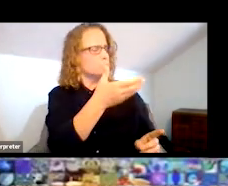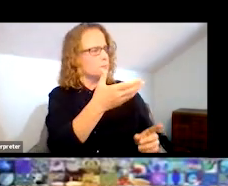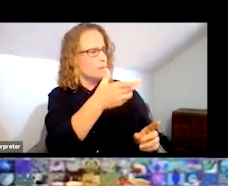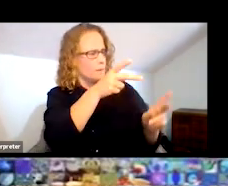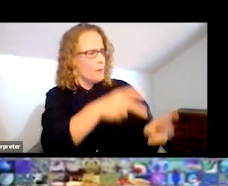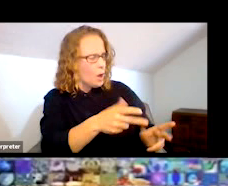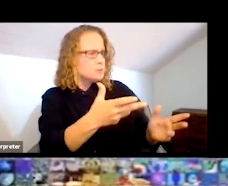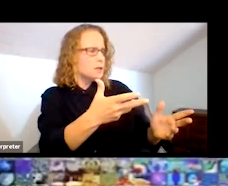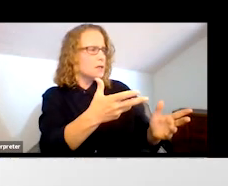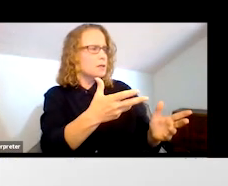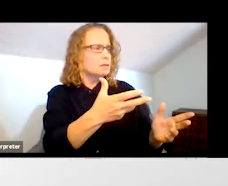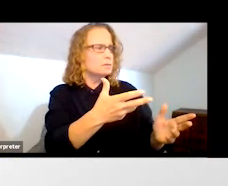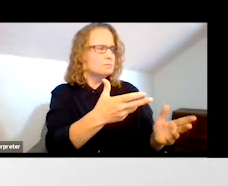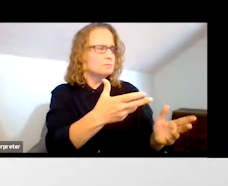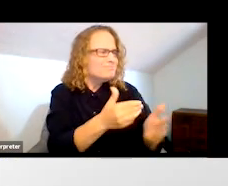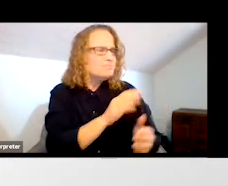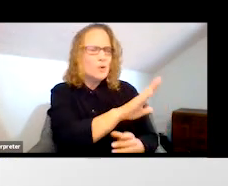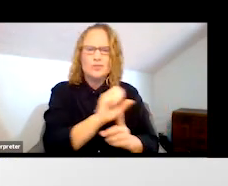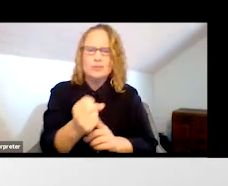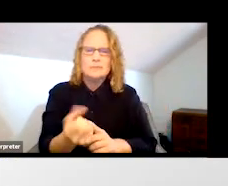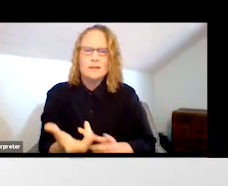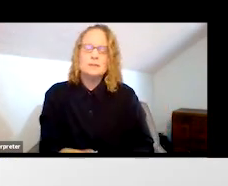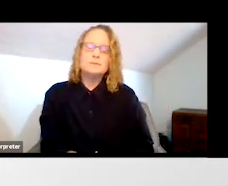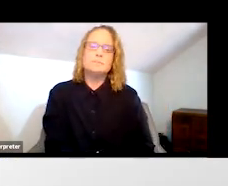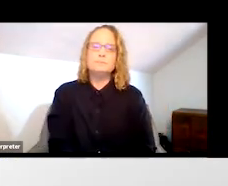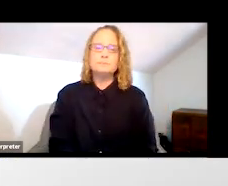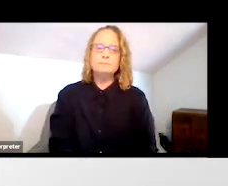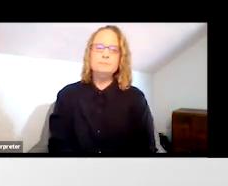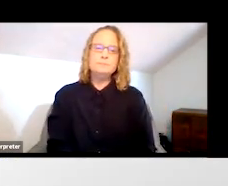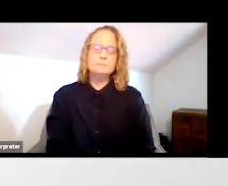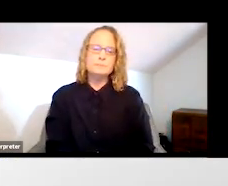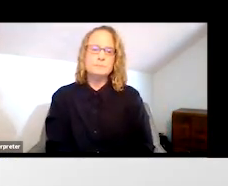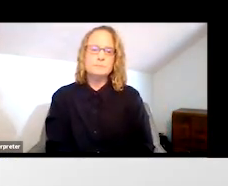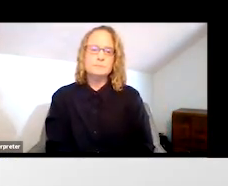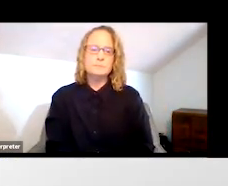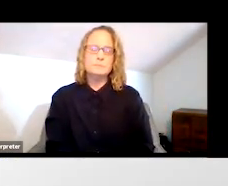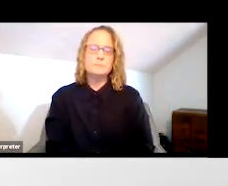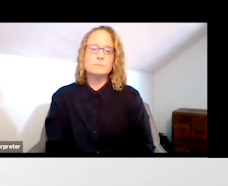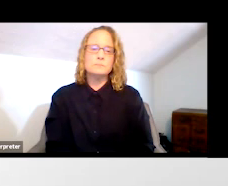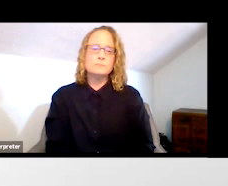And the whole focus is really to use all of these things to build relationships where people are feeling